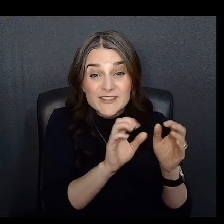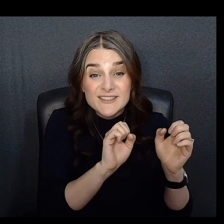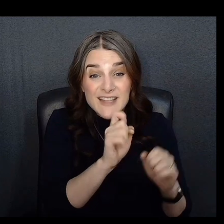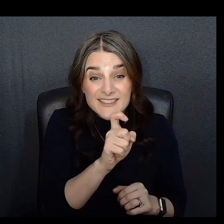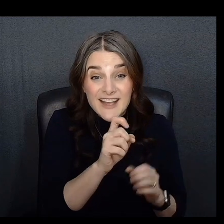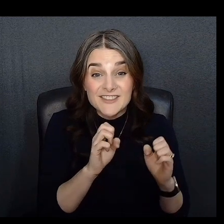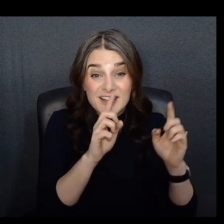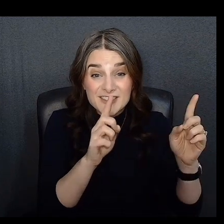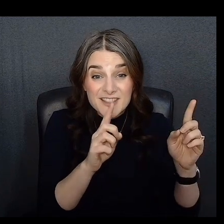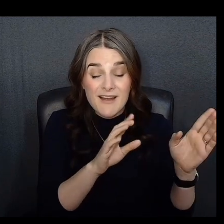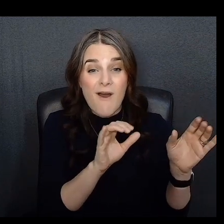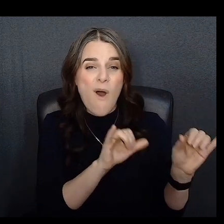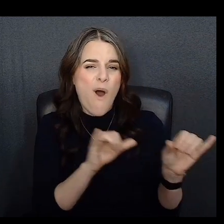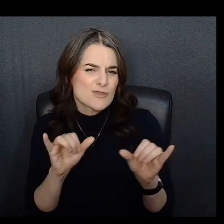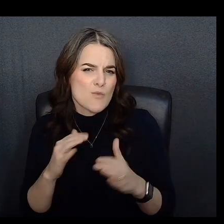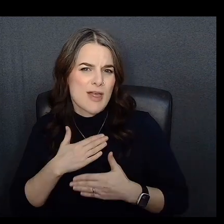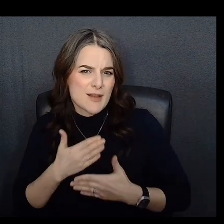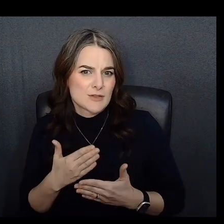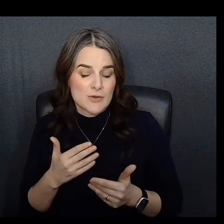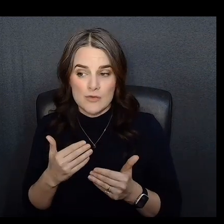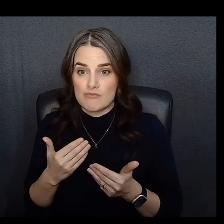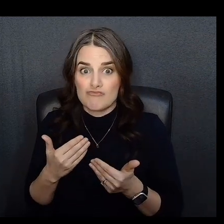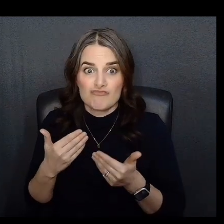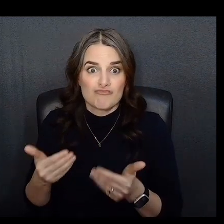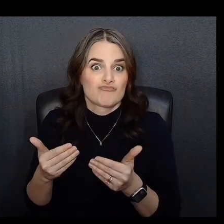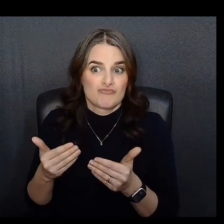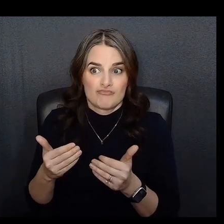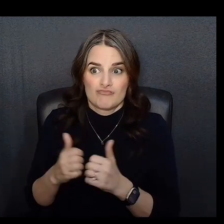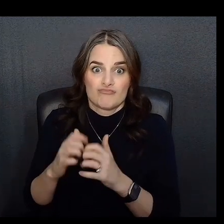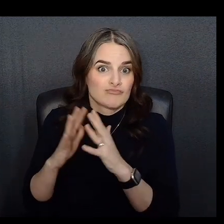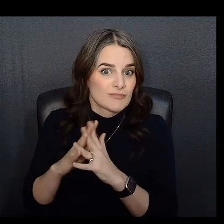and then also their willingness to implement this type of education or talk about these topics, also